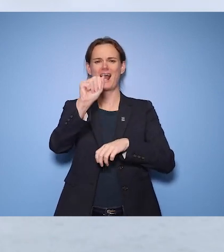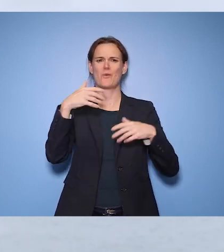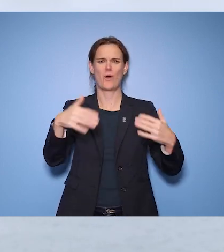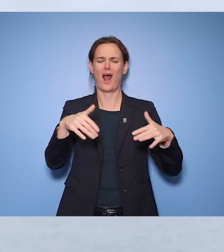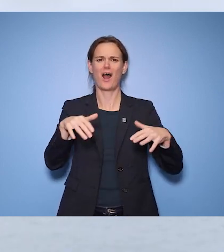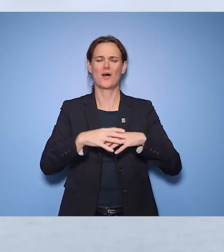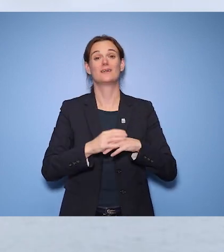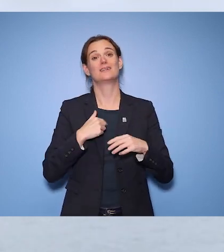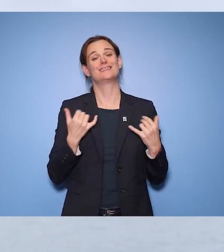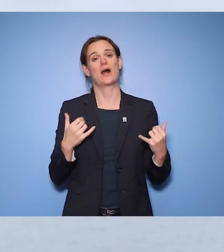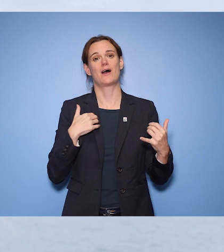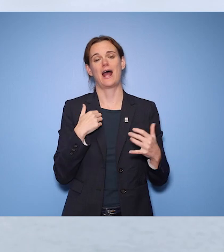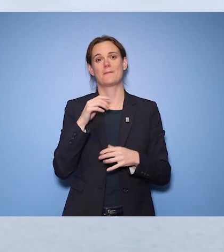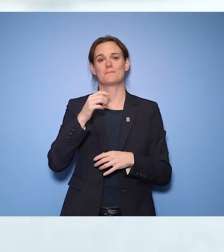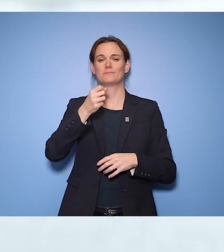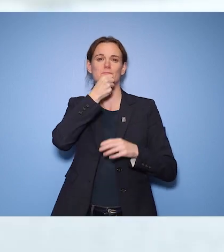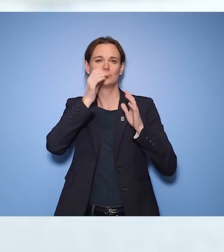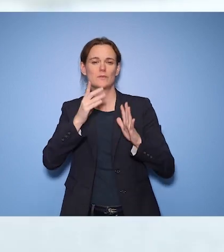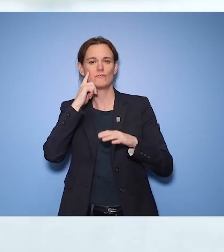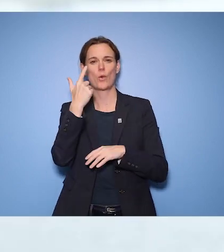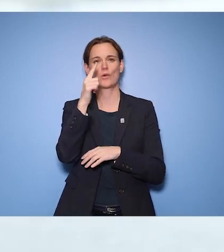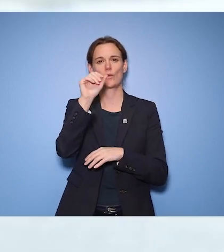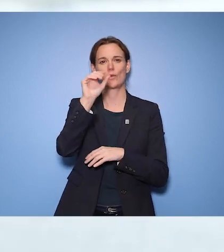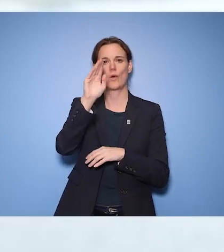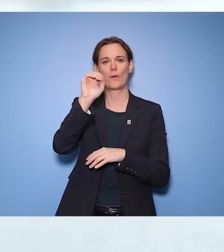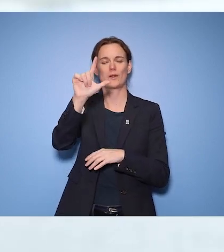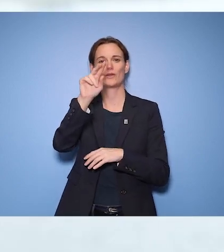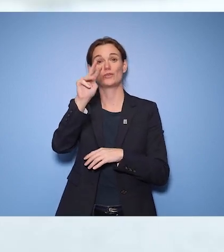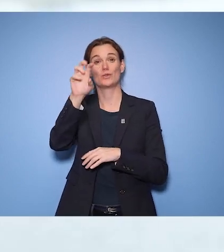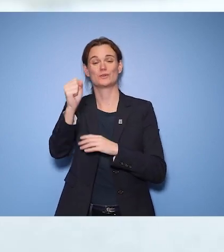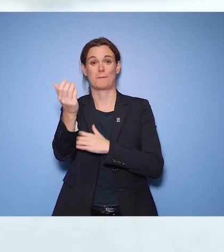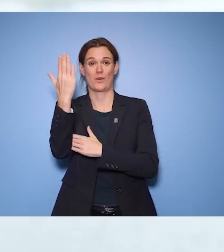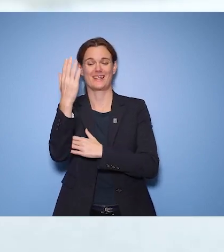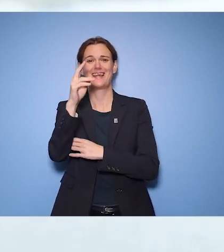role as anchor at Global News Morning. For 25 years NSCC has been the place students